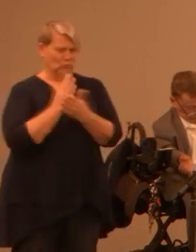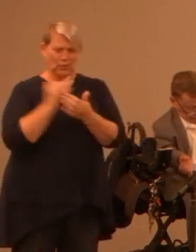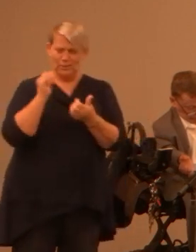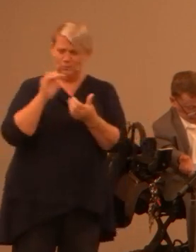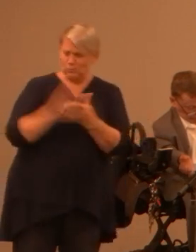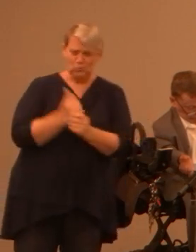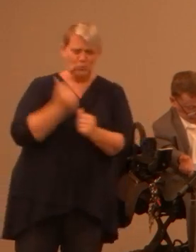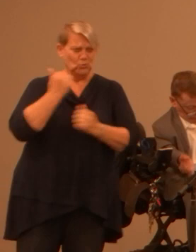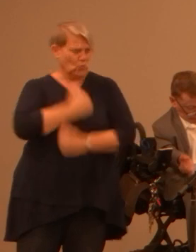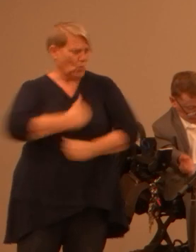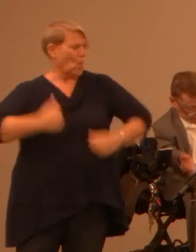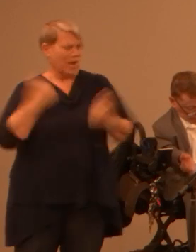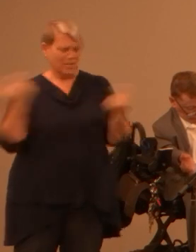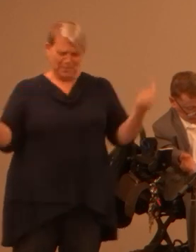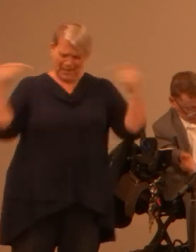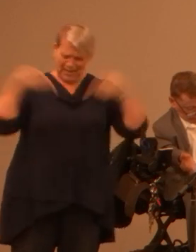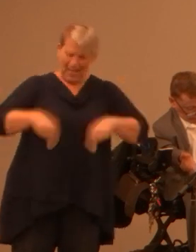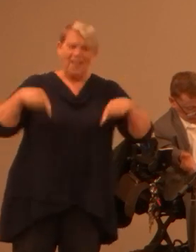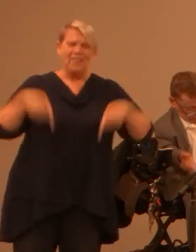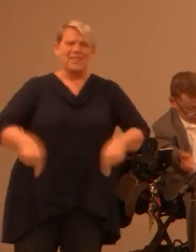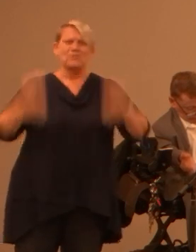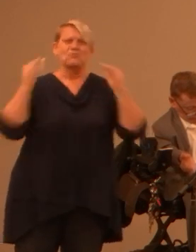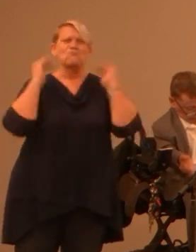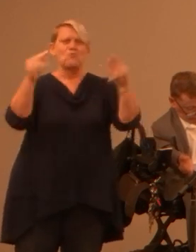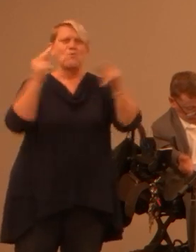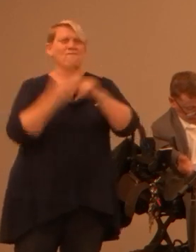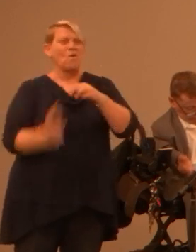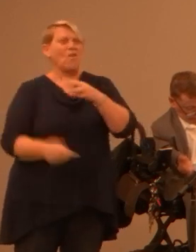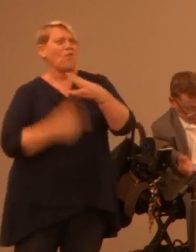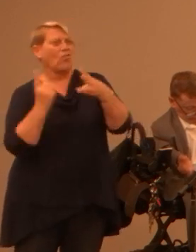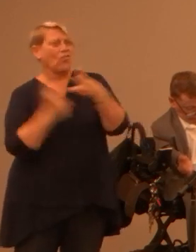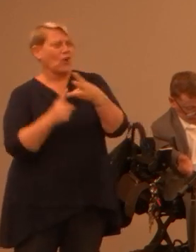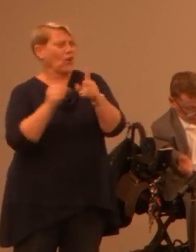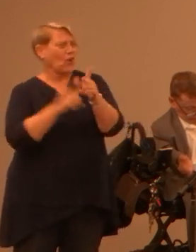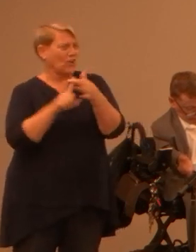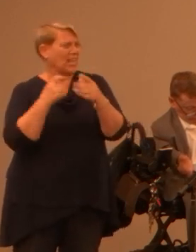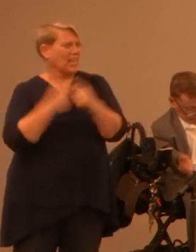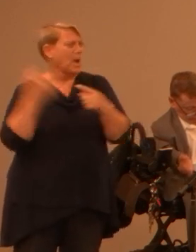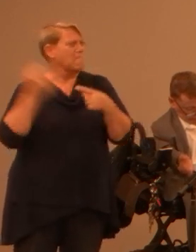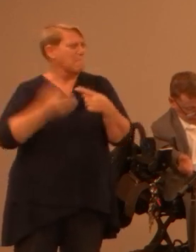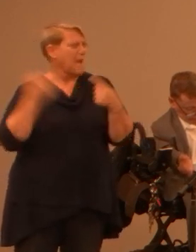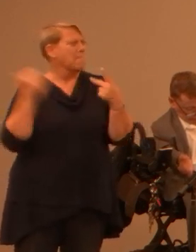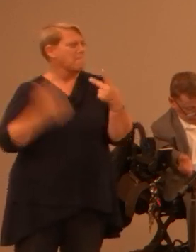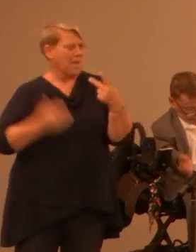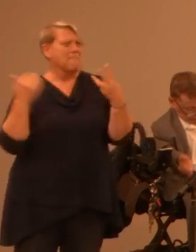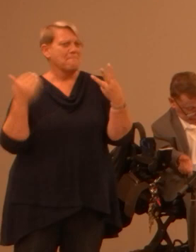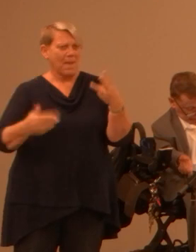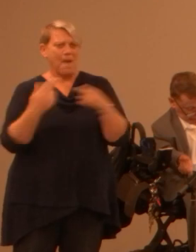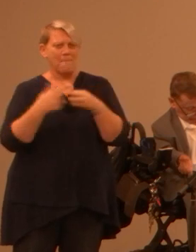be back in this room for the third year in a row as part of this national event.